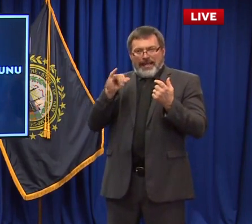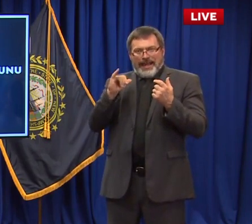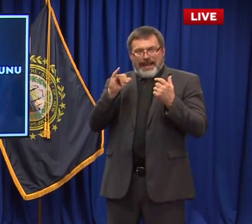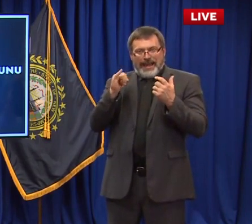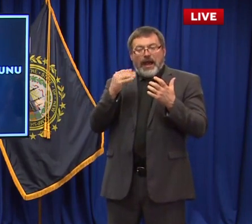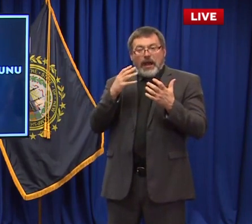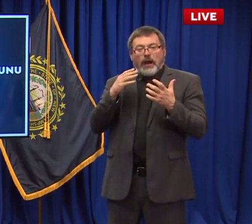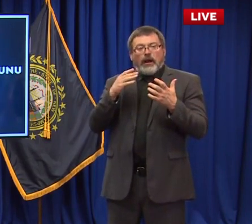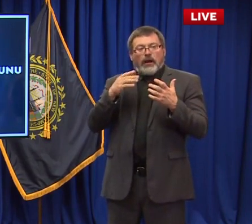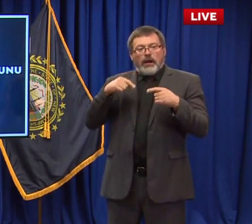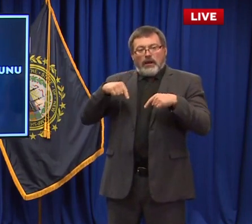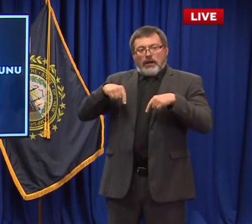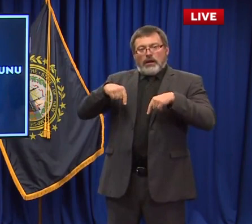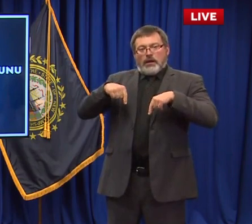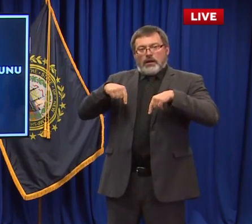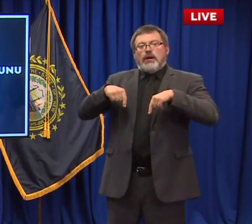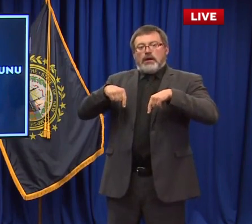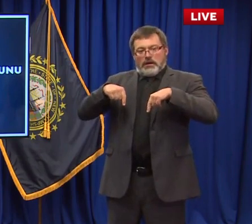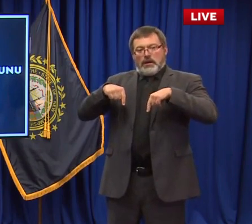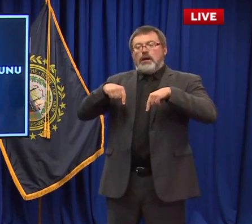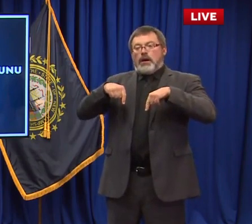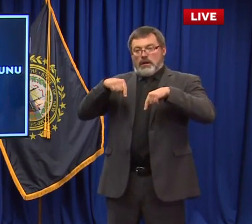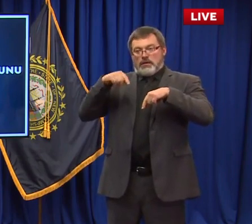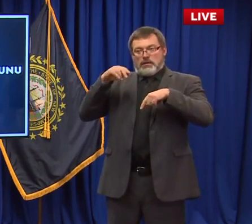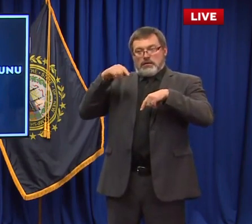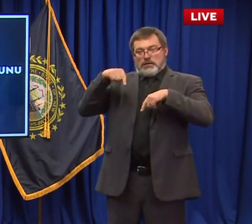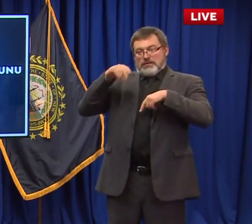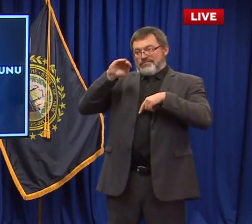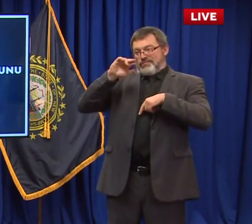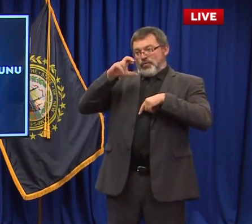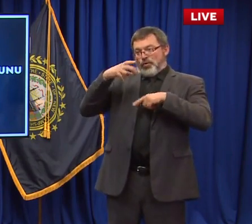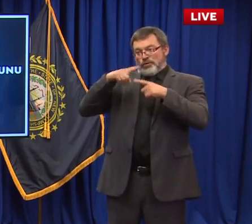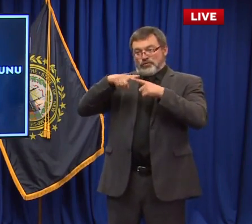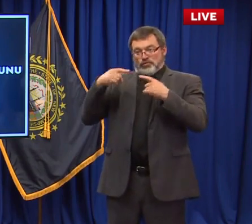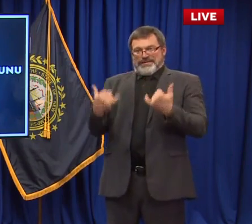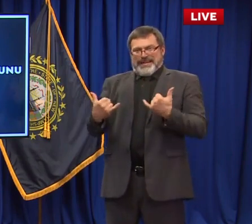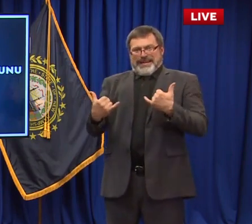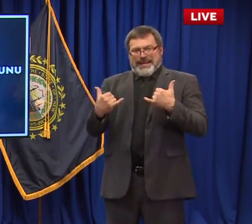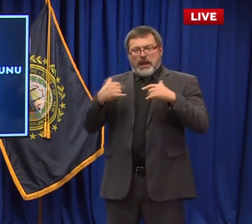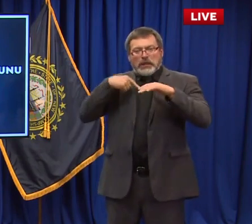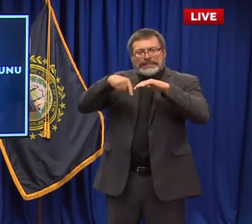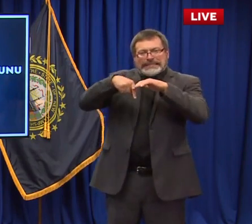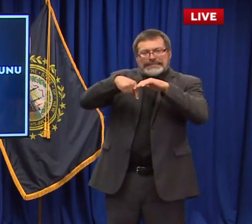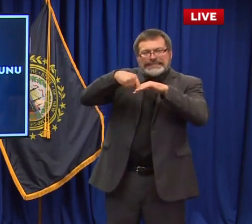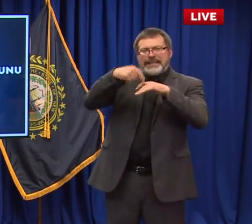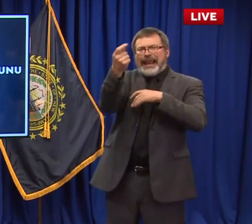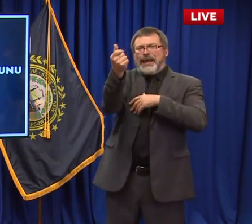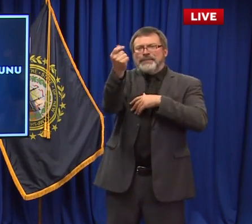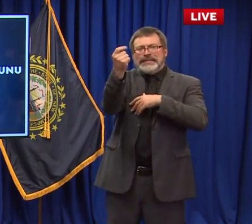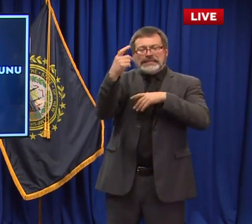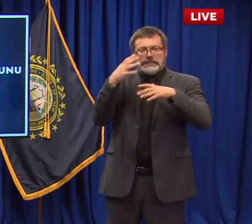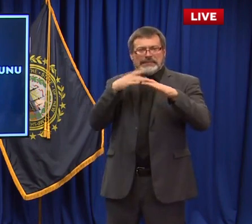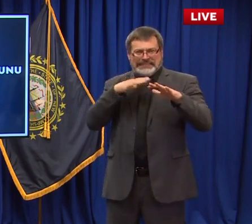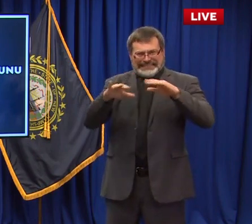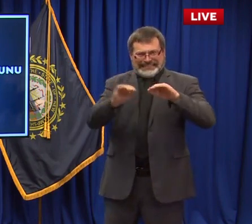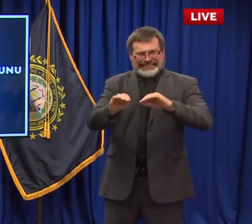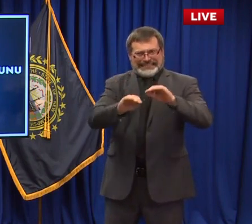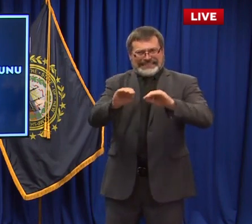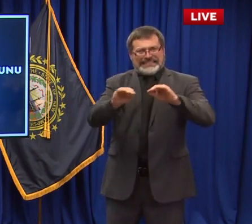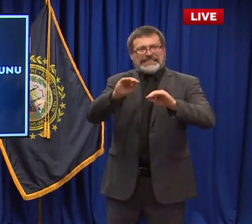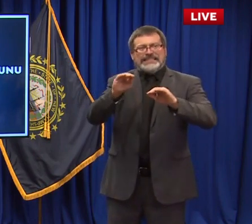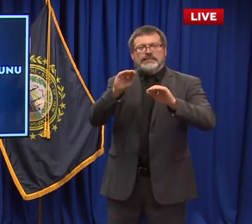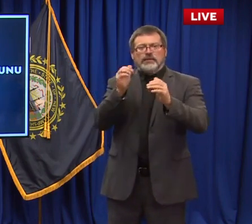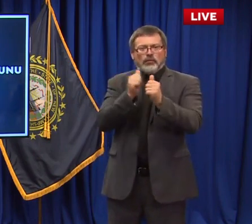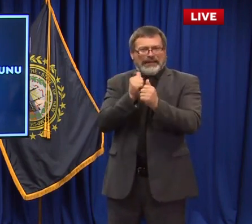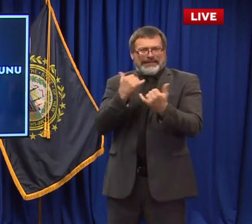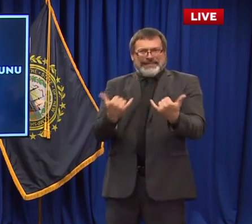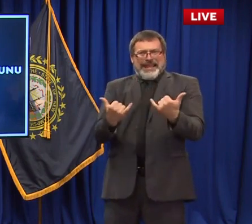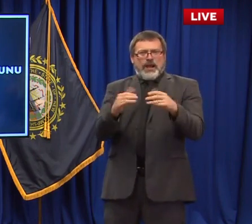I AM HAPPY TO ANNOUNCE AT LEAST ON A CASH BASIS, IT LOOKS LIKE WE ARE NOT GOING TO HIT THE BUSINESS TAX INCREASES.